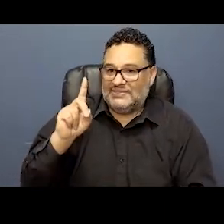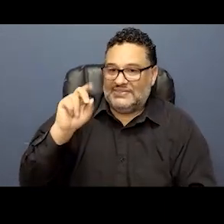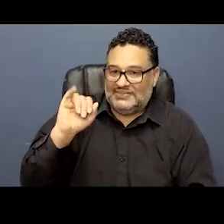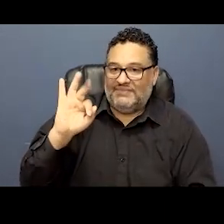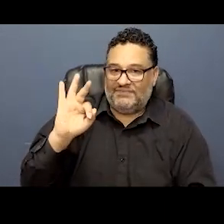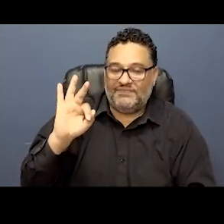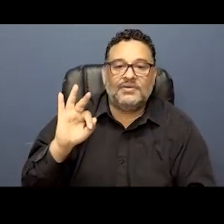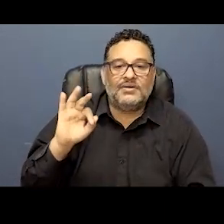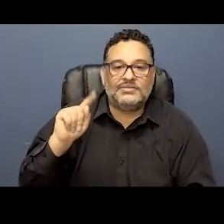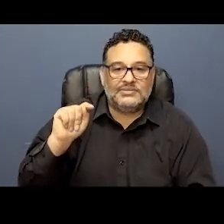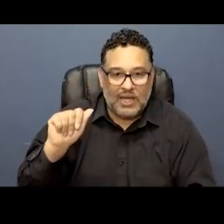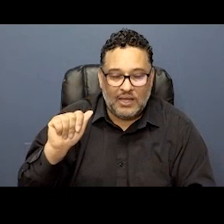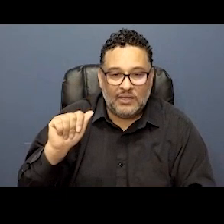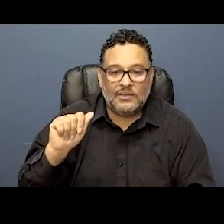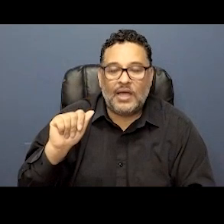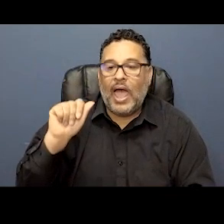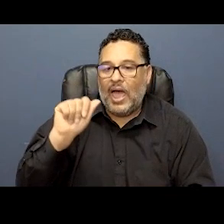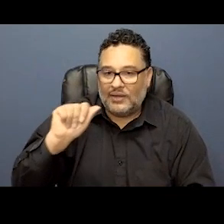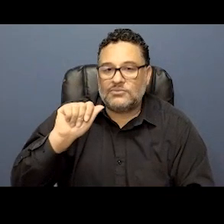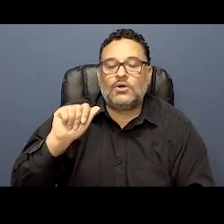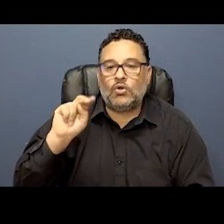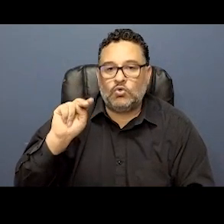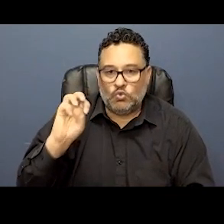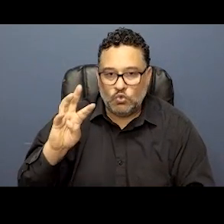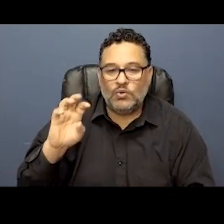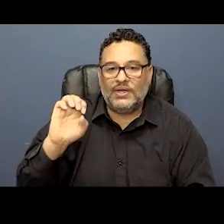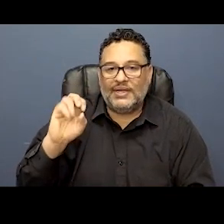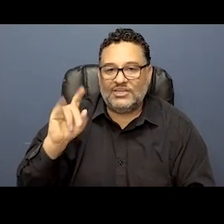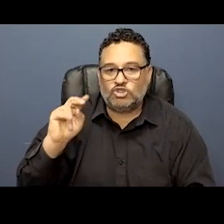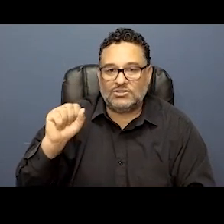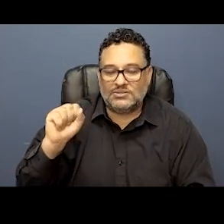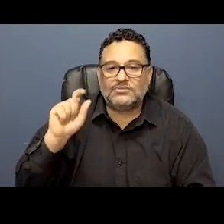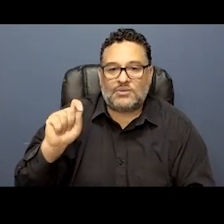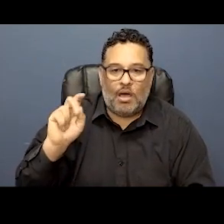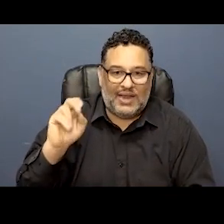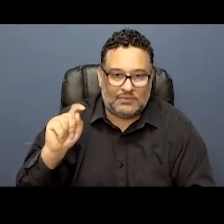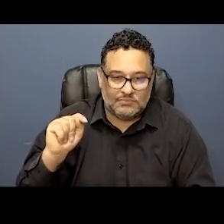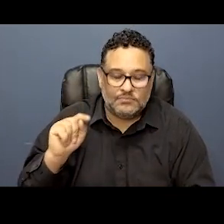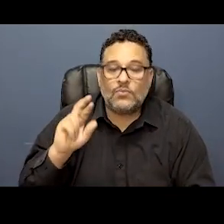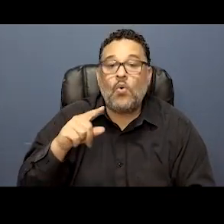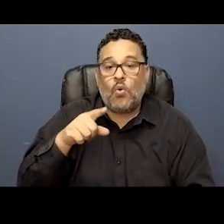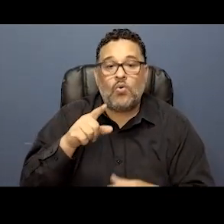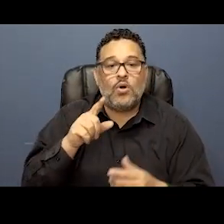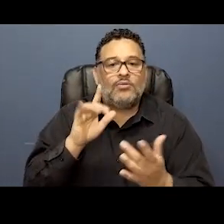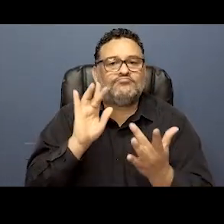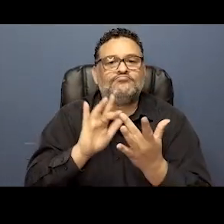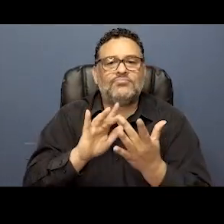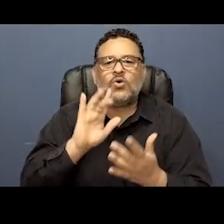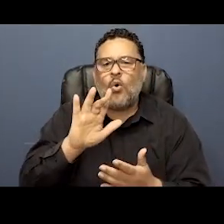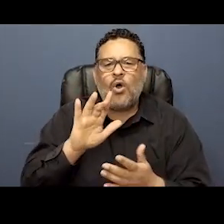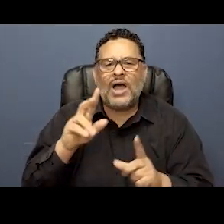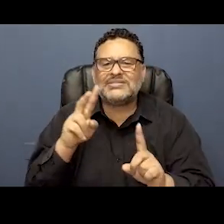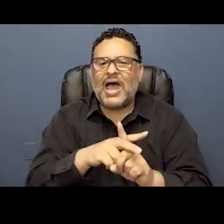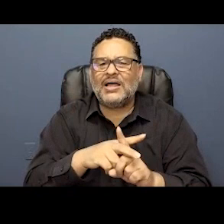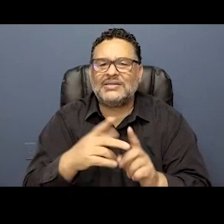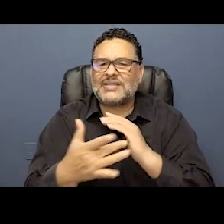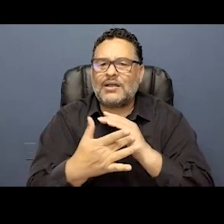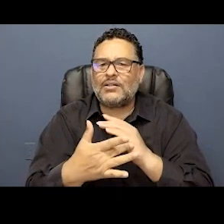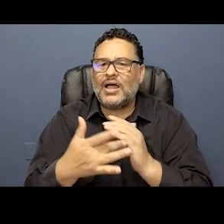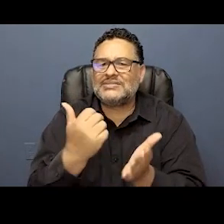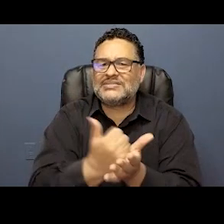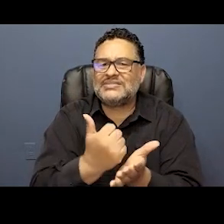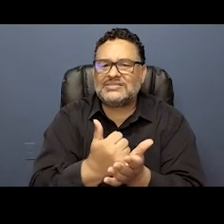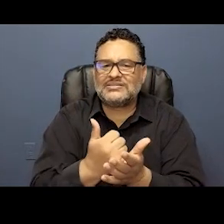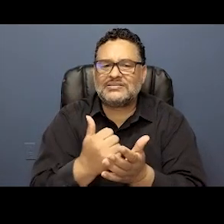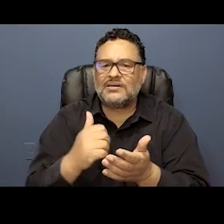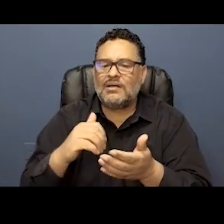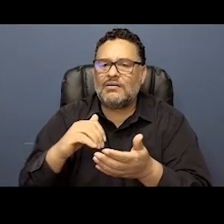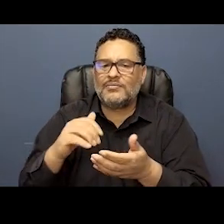DIFTA@neweditions.net or reach out to your assigned Technical Assistance Liaison.